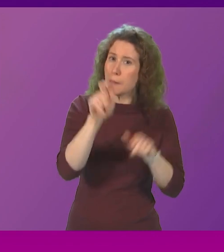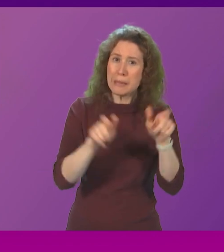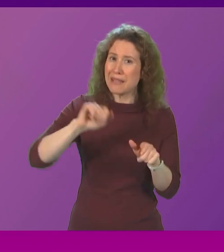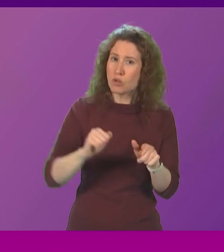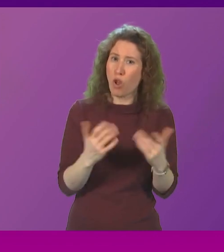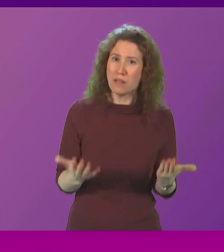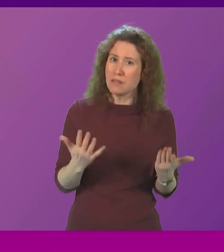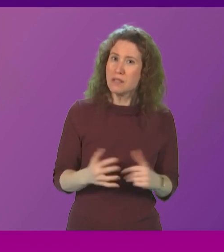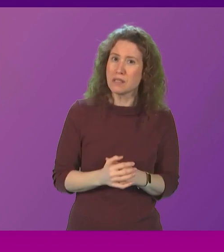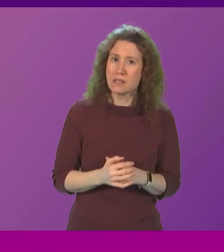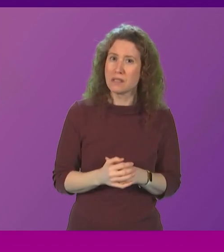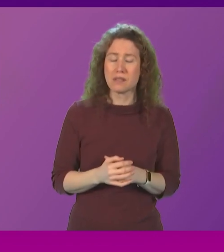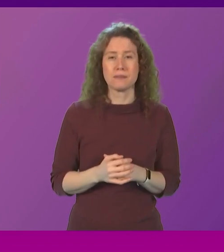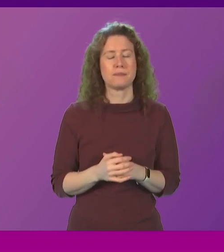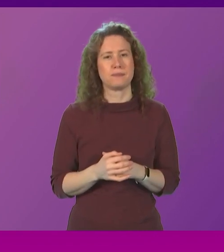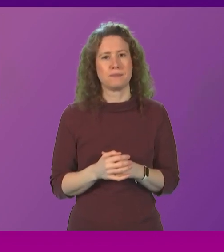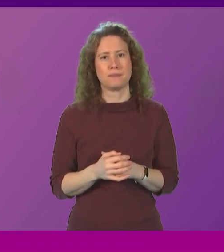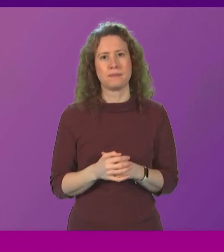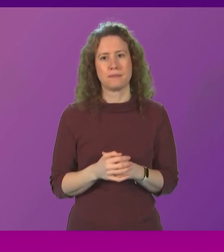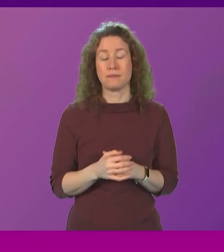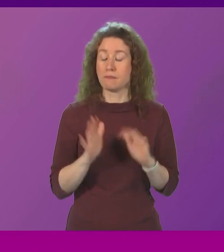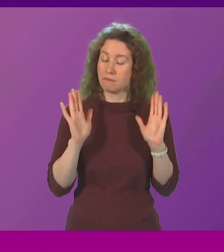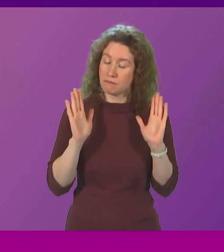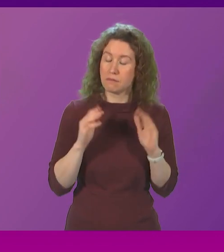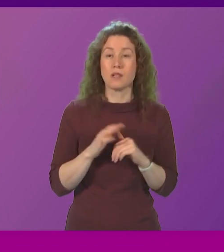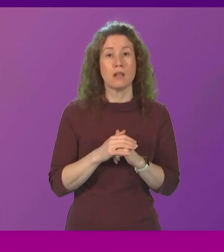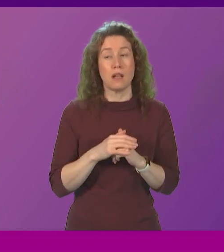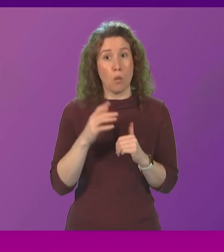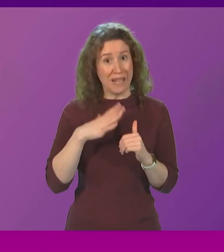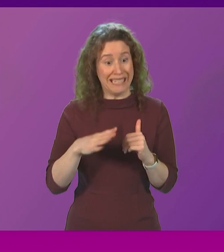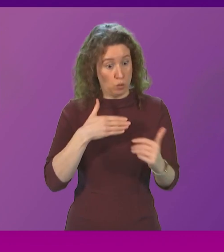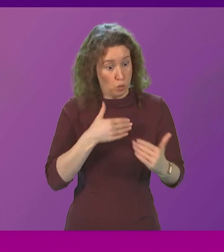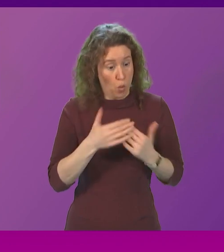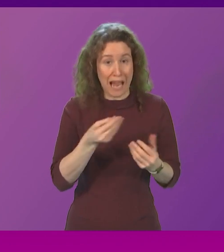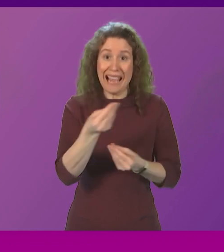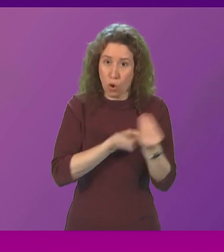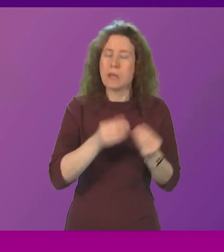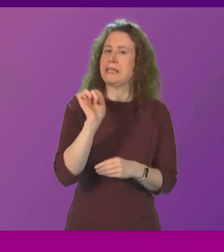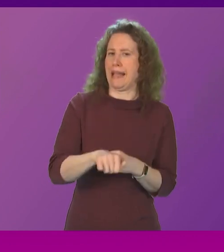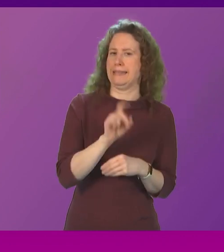right now, but getting our economy going certainly is.